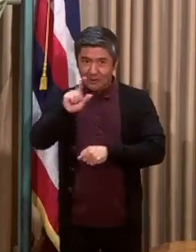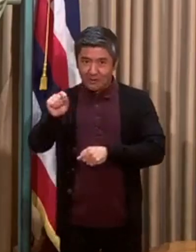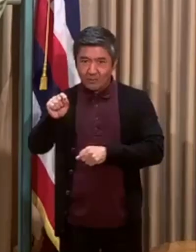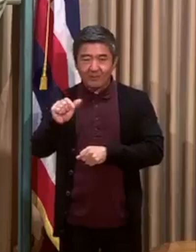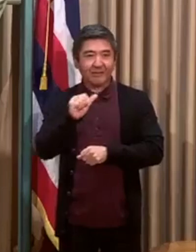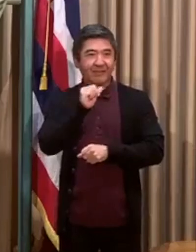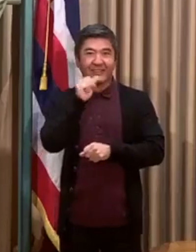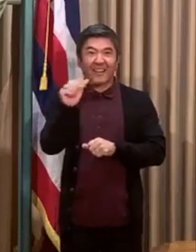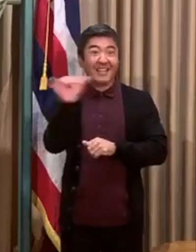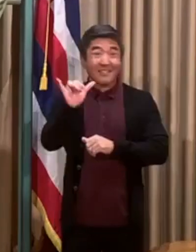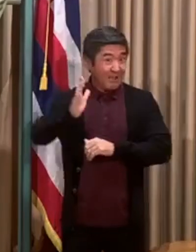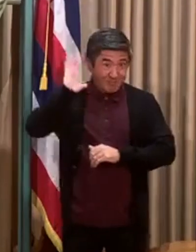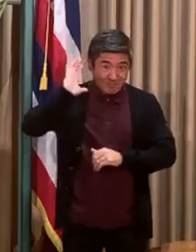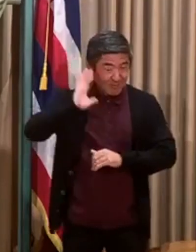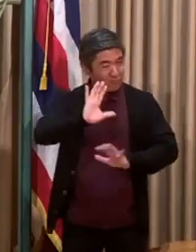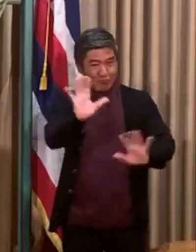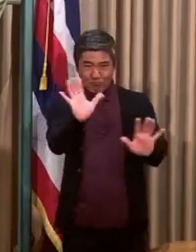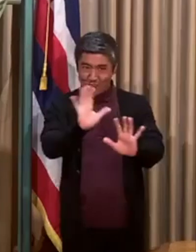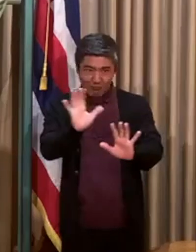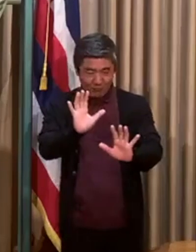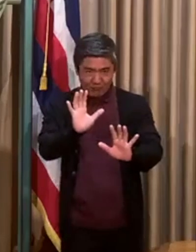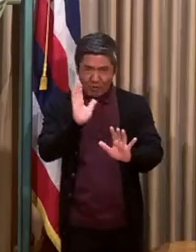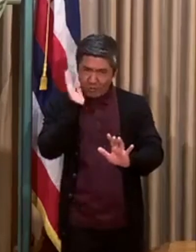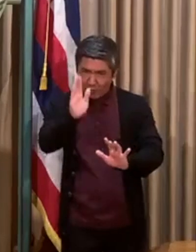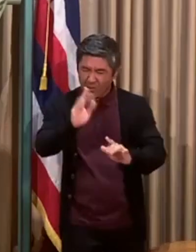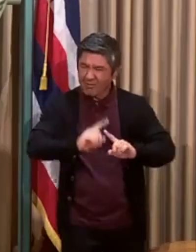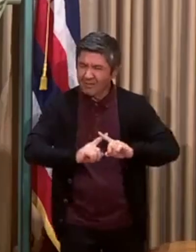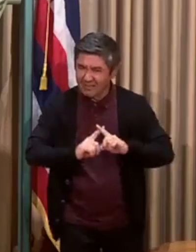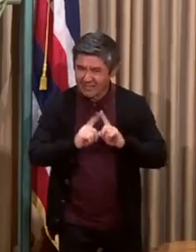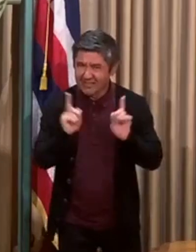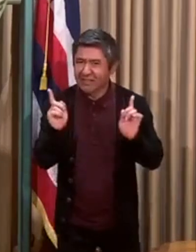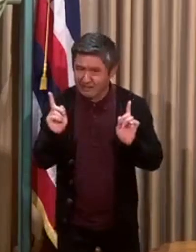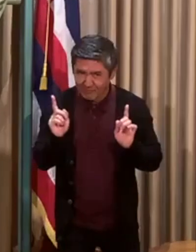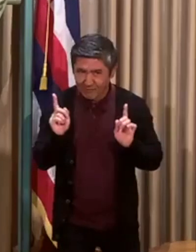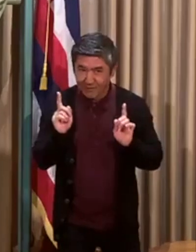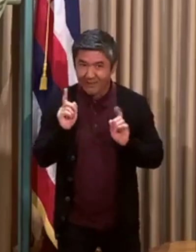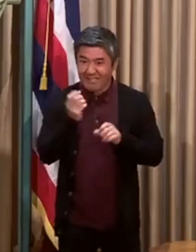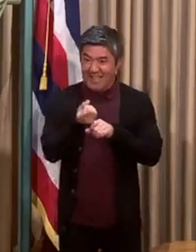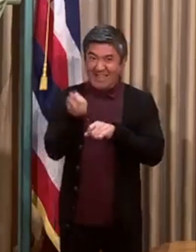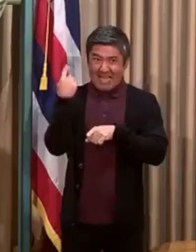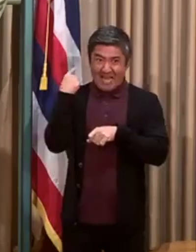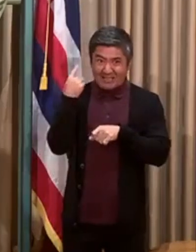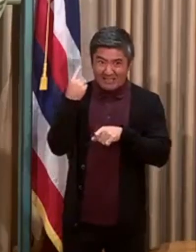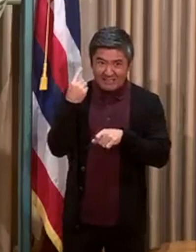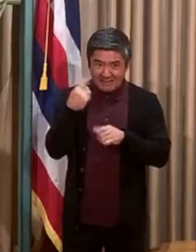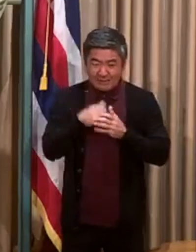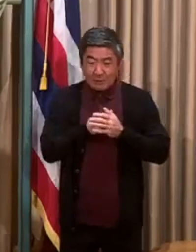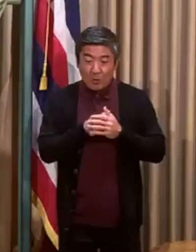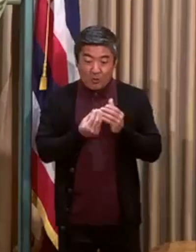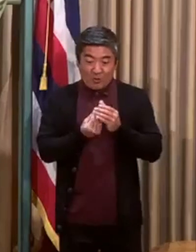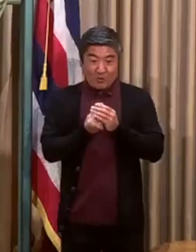We are not going back to the way it was in fall 2019 or even the beginning of spring 2020,